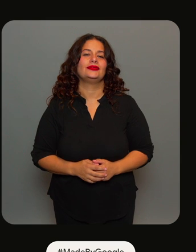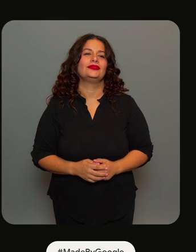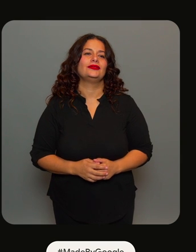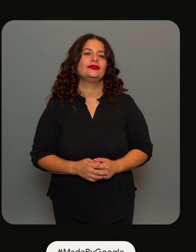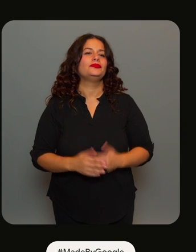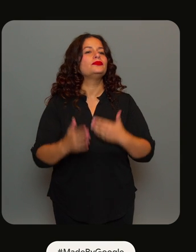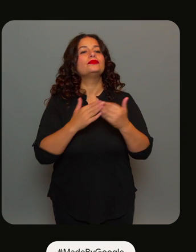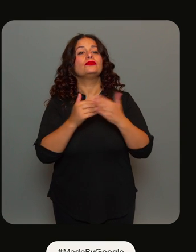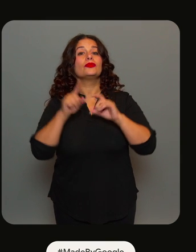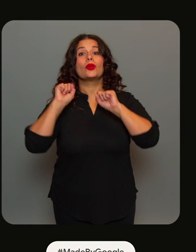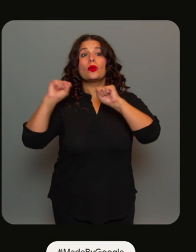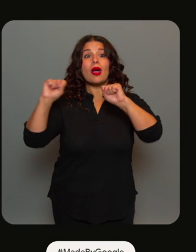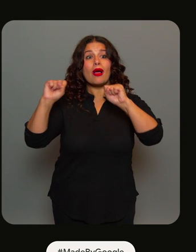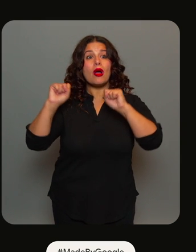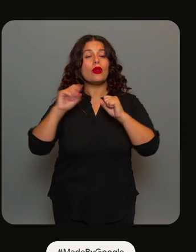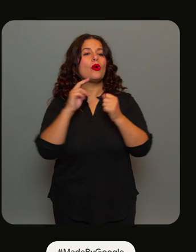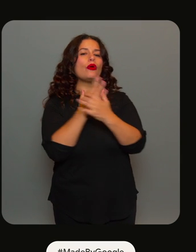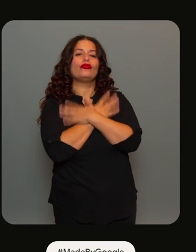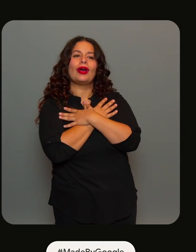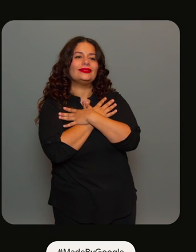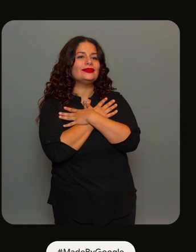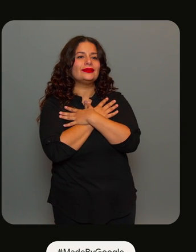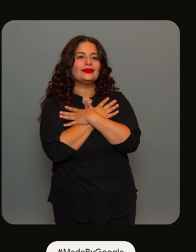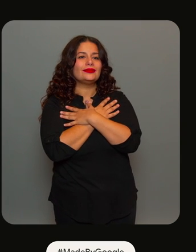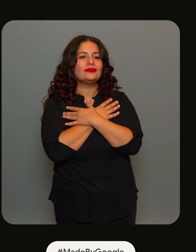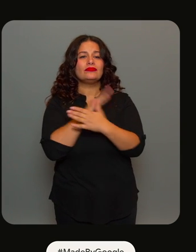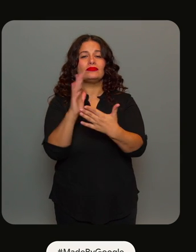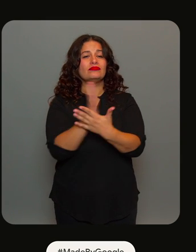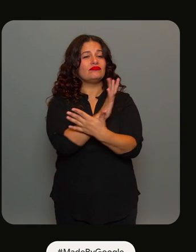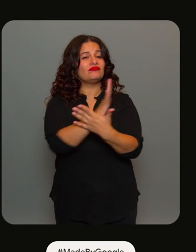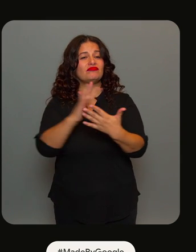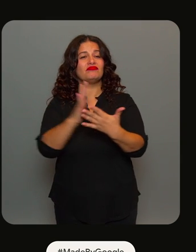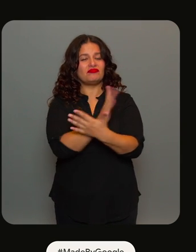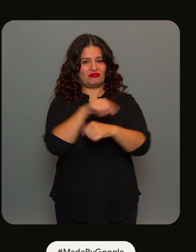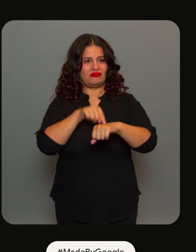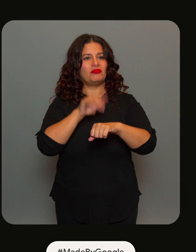Whether you're working out or resting, and all the times in between.